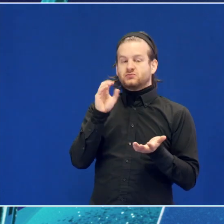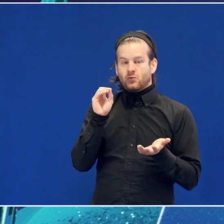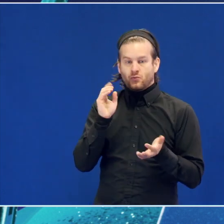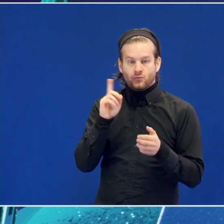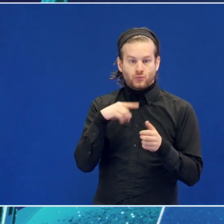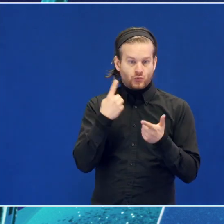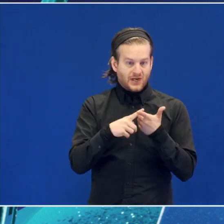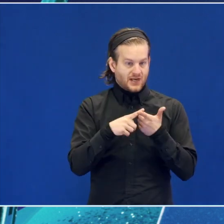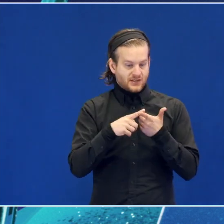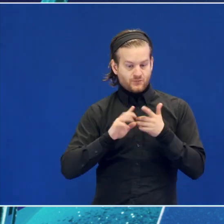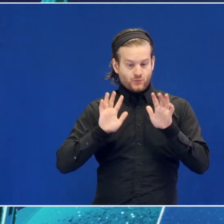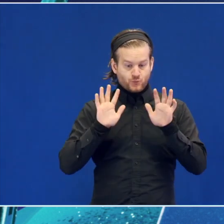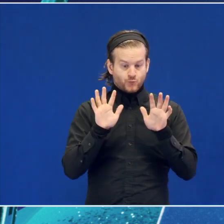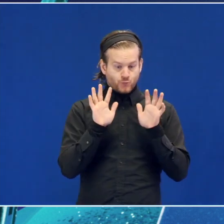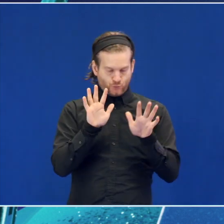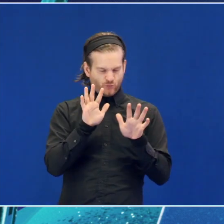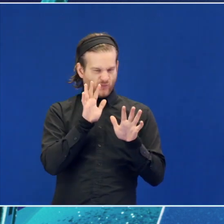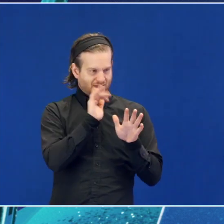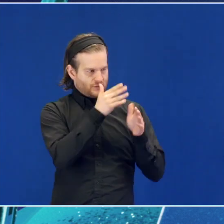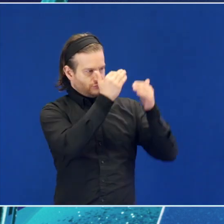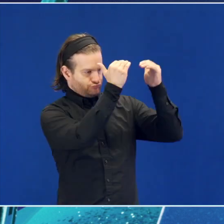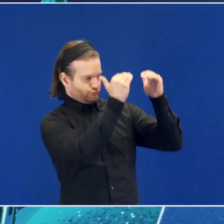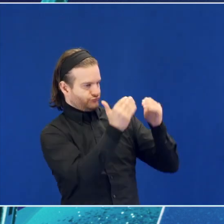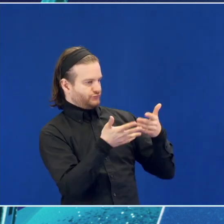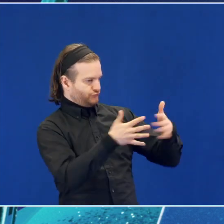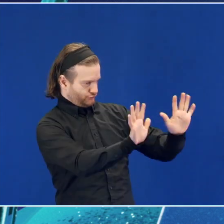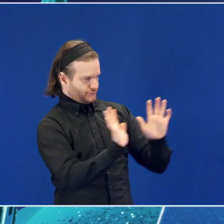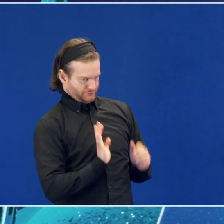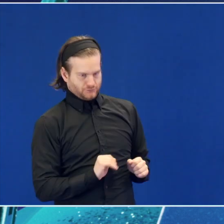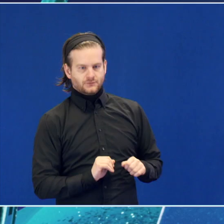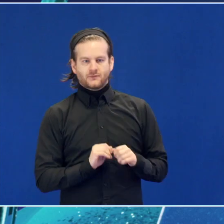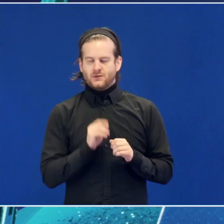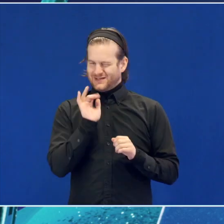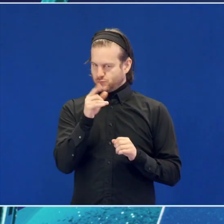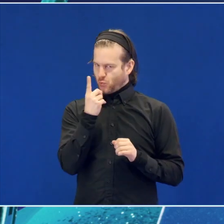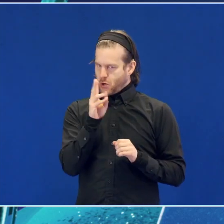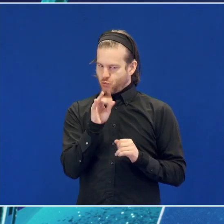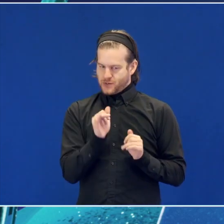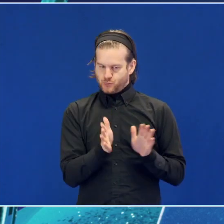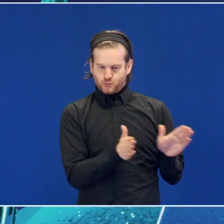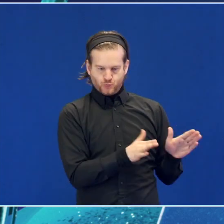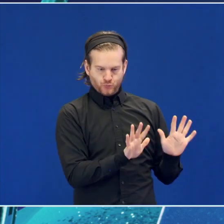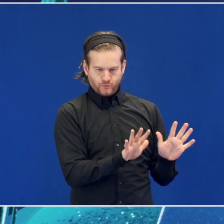But there is a problem in that, in that you still --